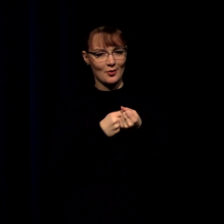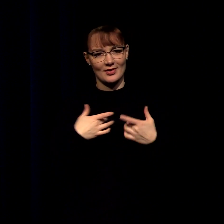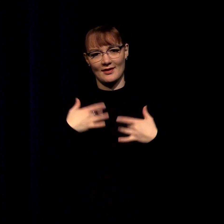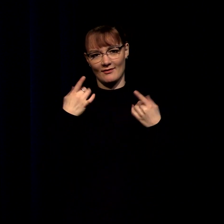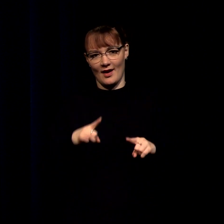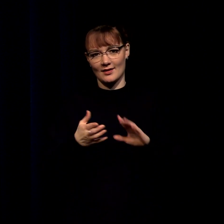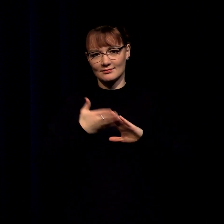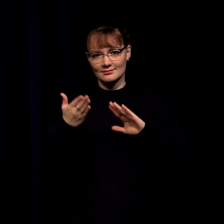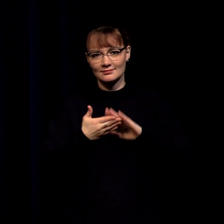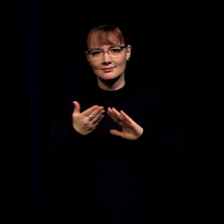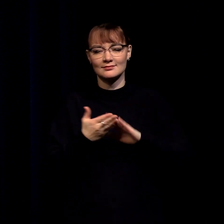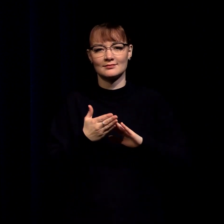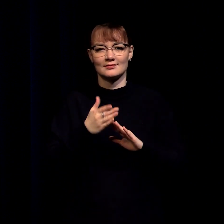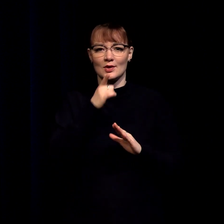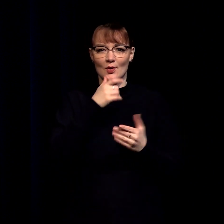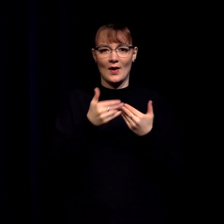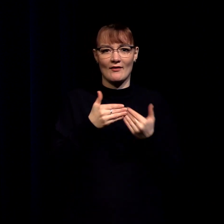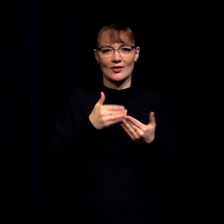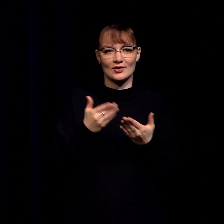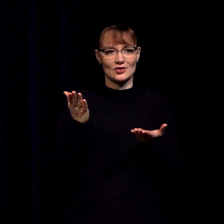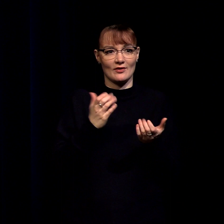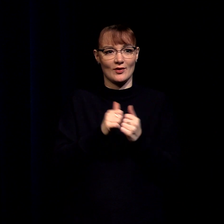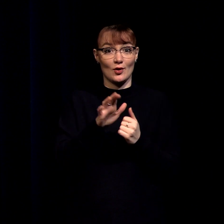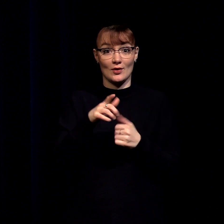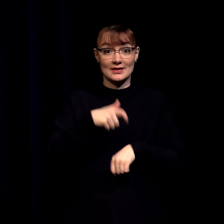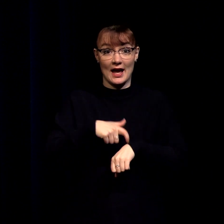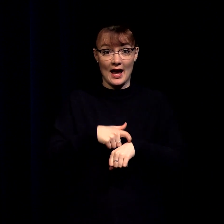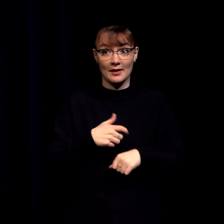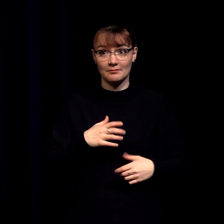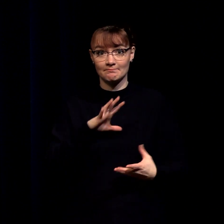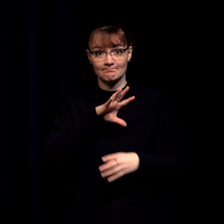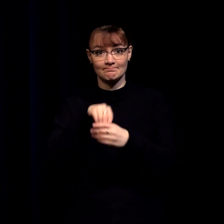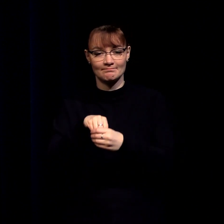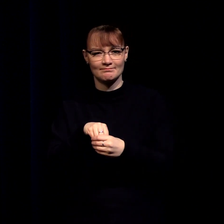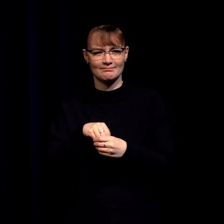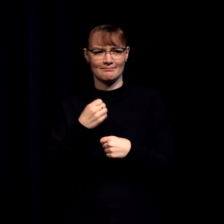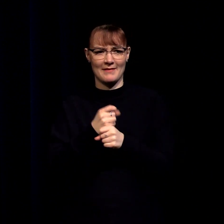served with your time to make this possible. What a great,